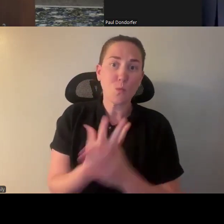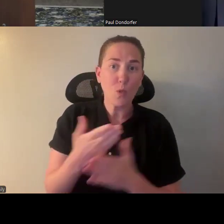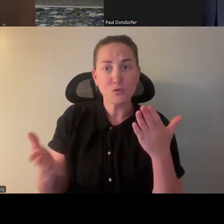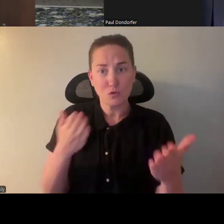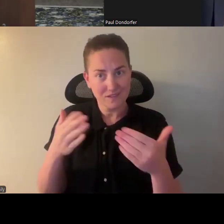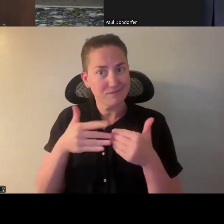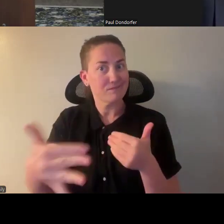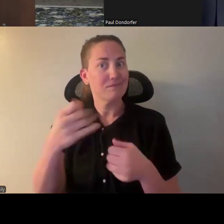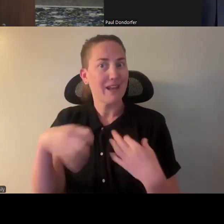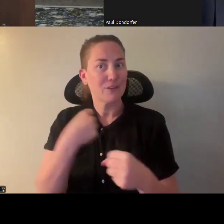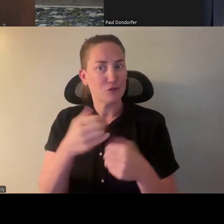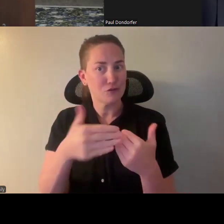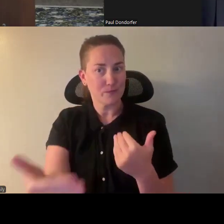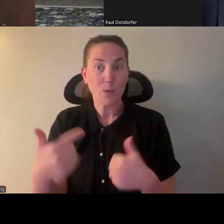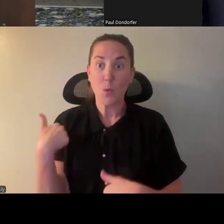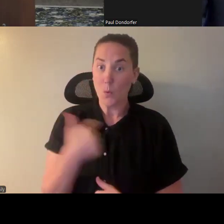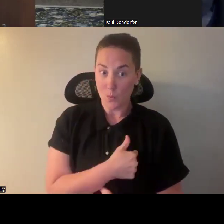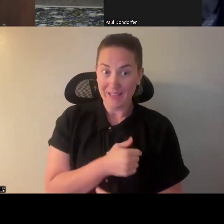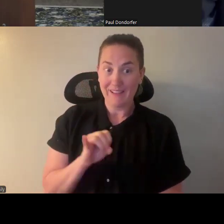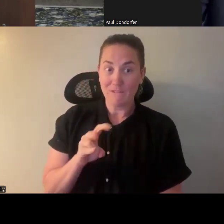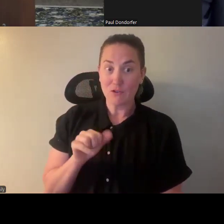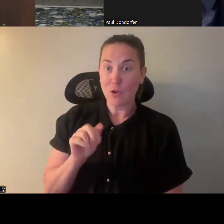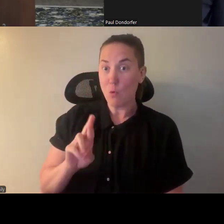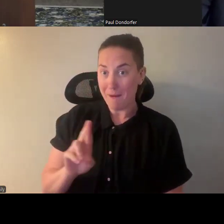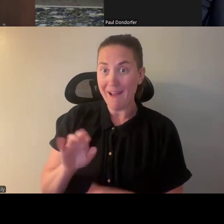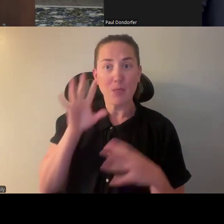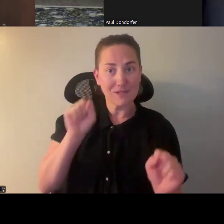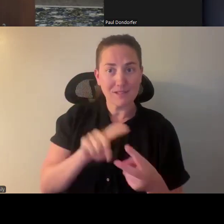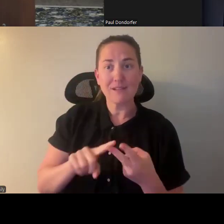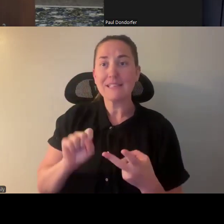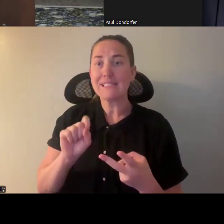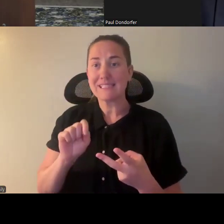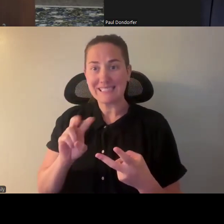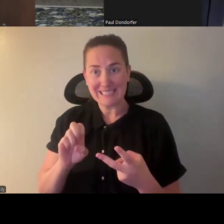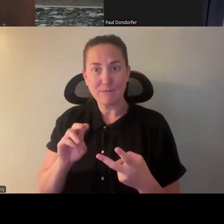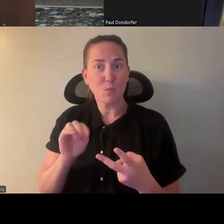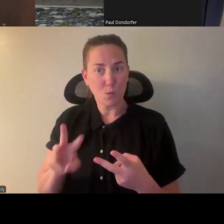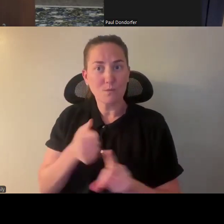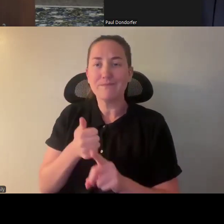Now therefore wea Roman president and Steve Brew Republican leader on behalf of the Monroe County